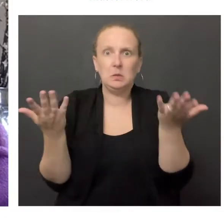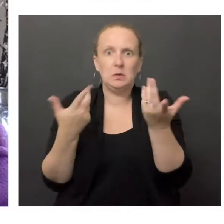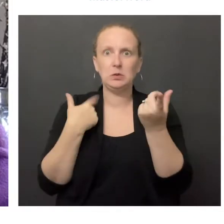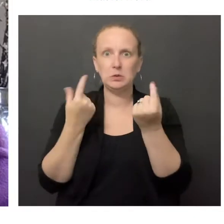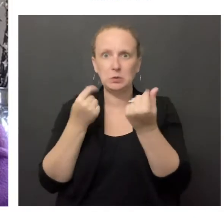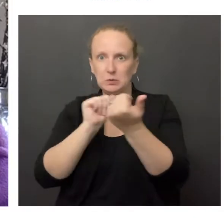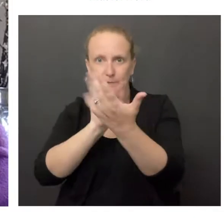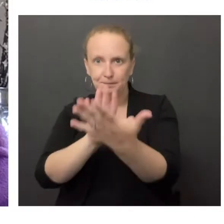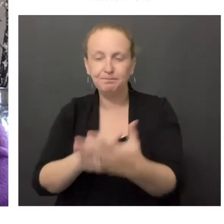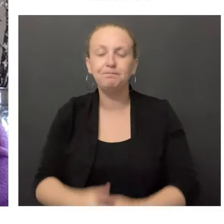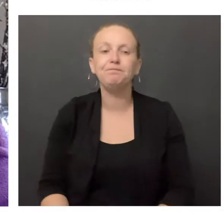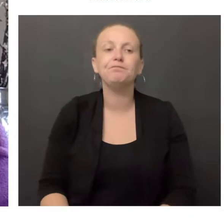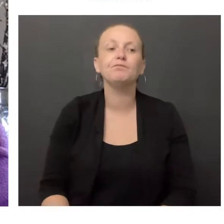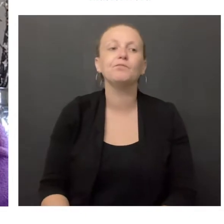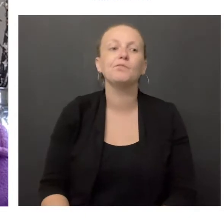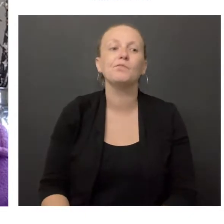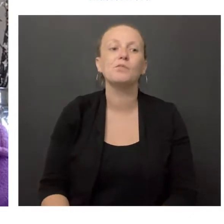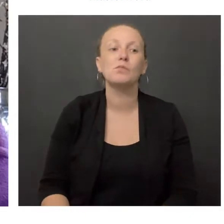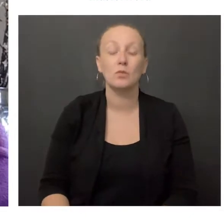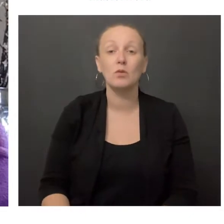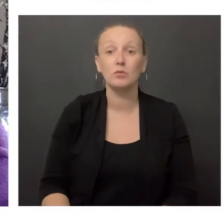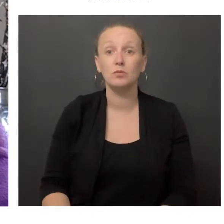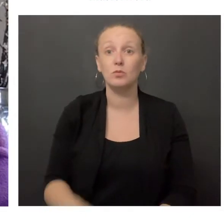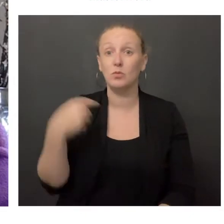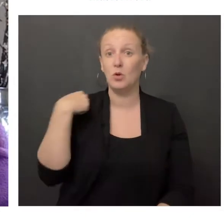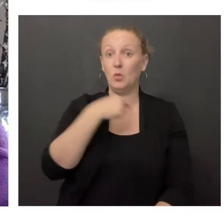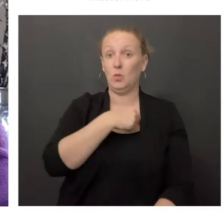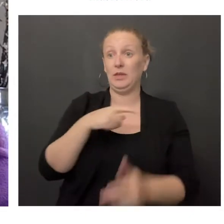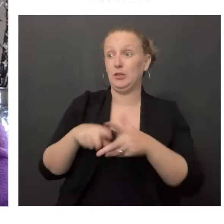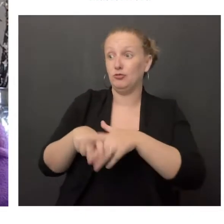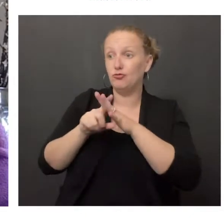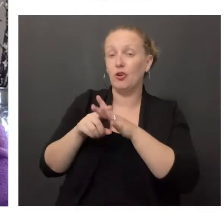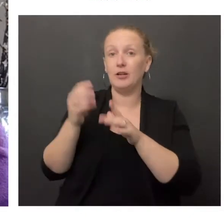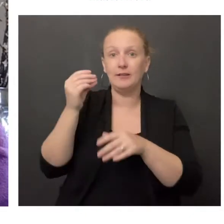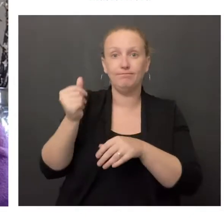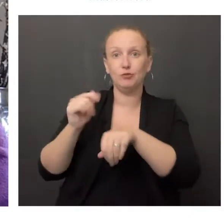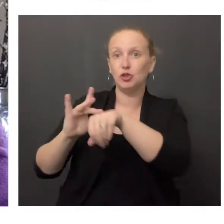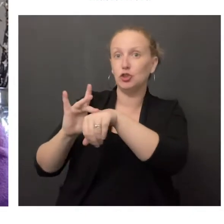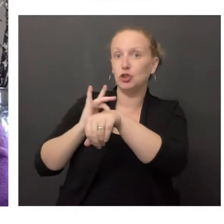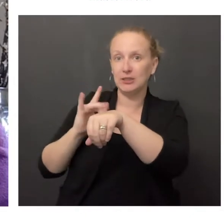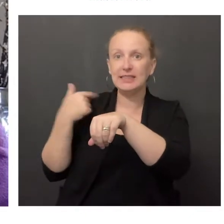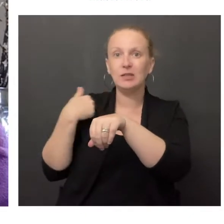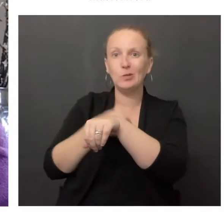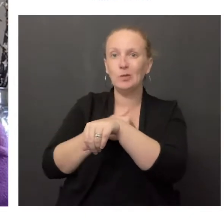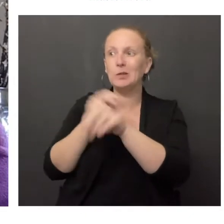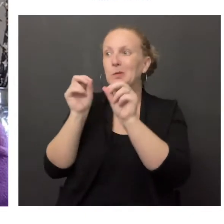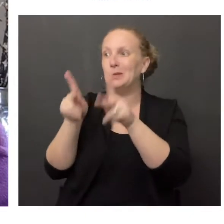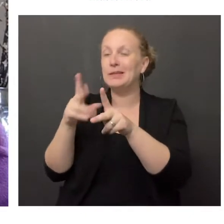Um, and so we started to leverage technologies across the board. Leveraging this. We already have access to this,